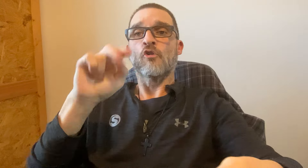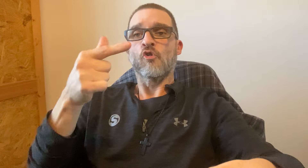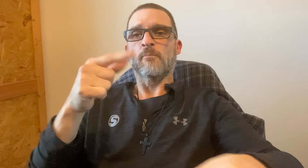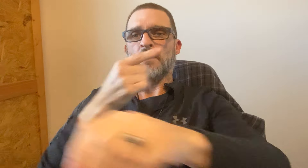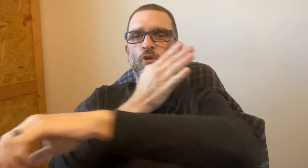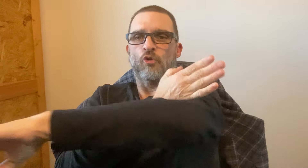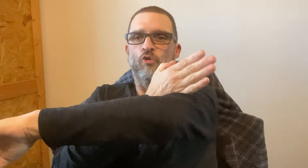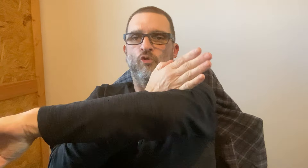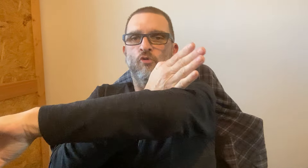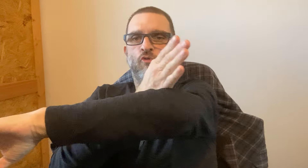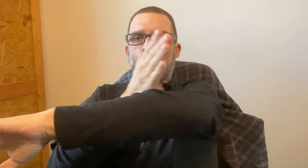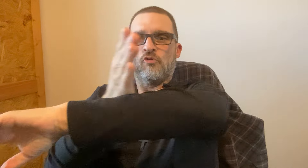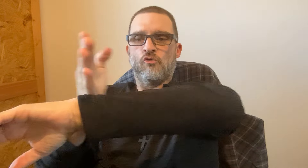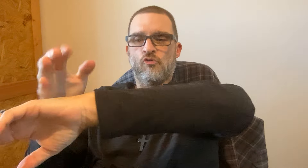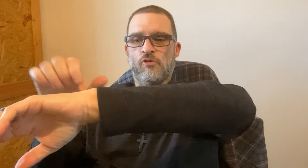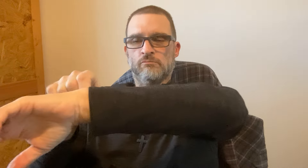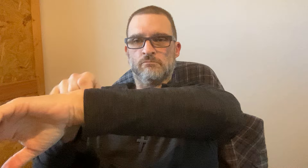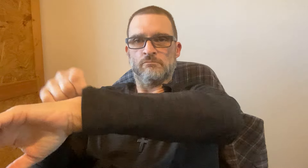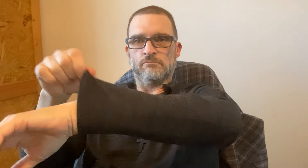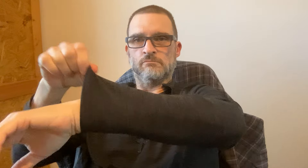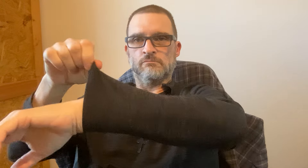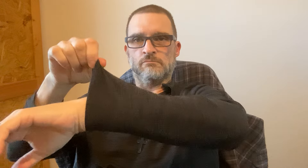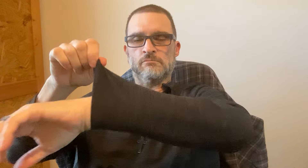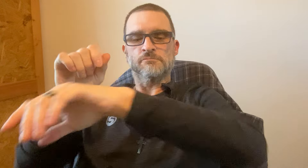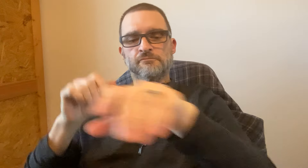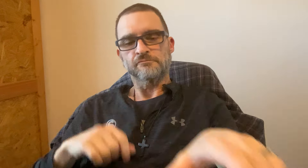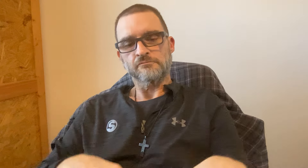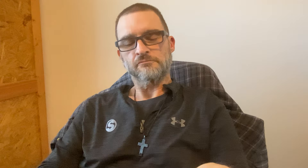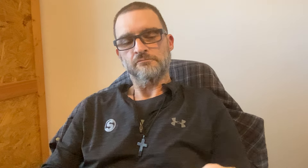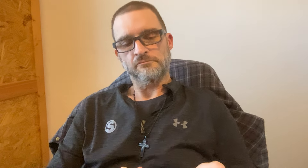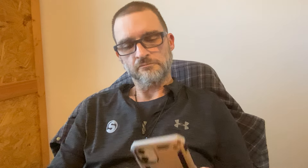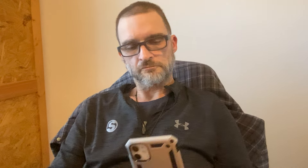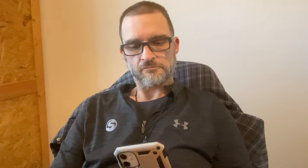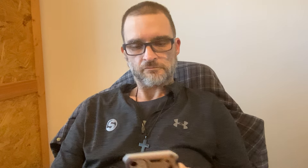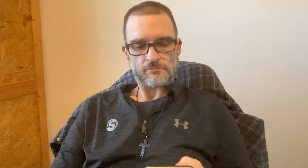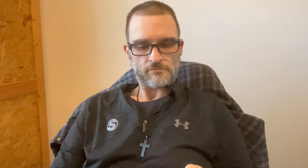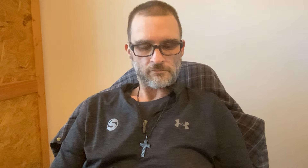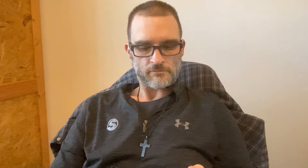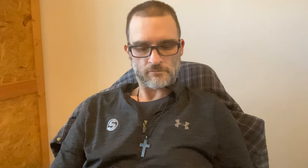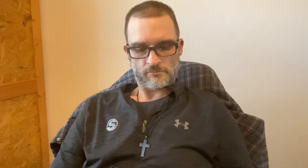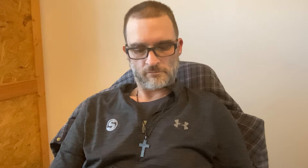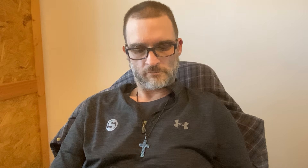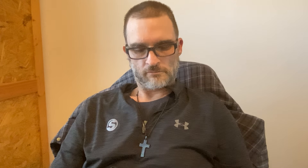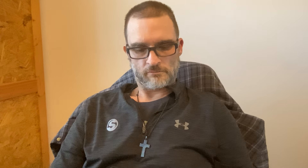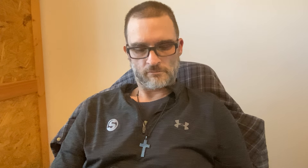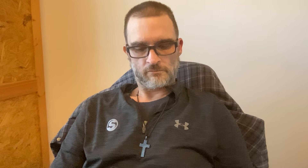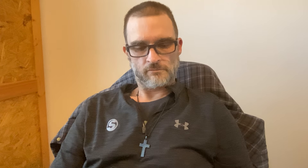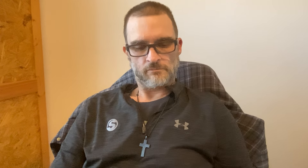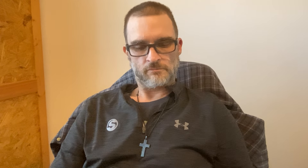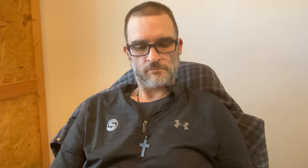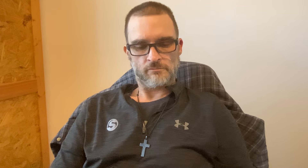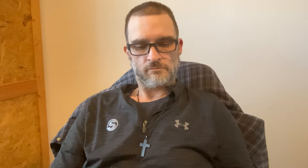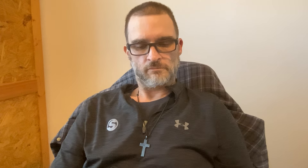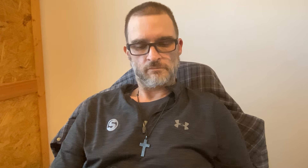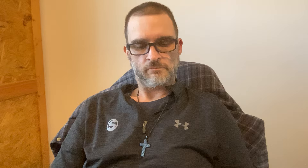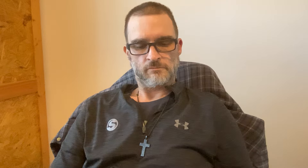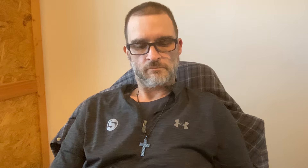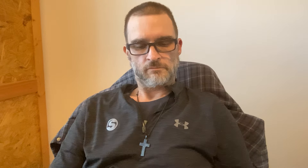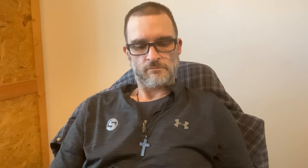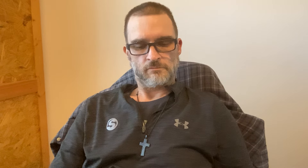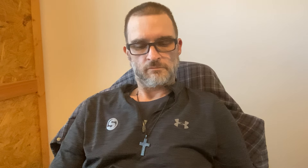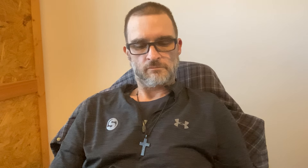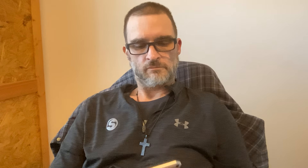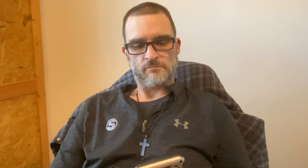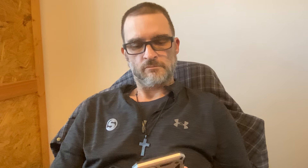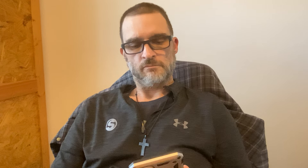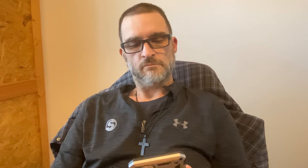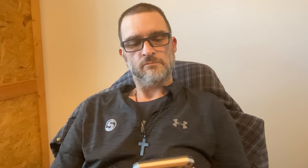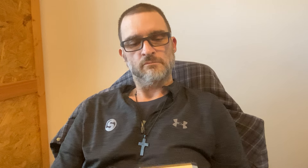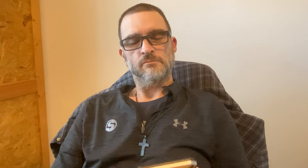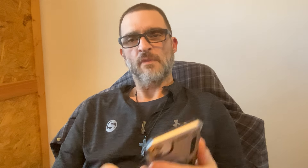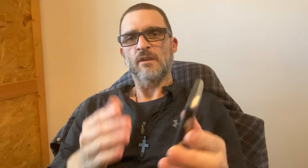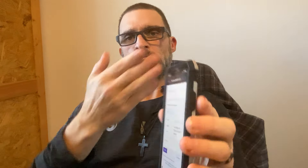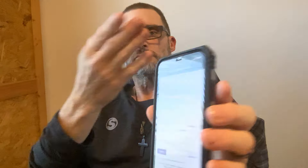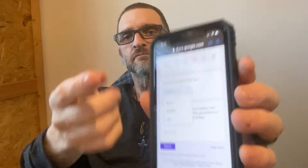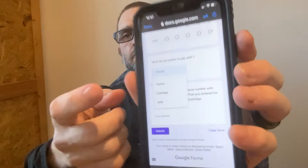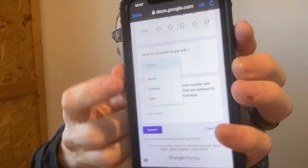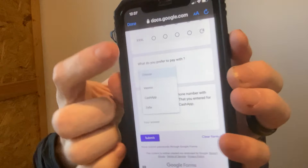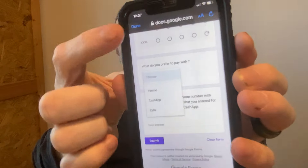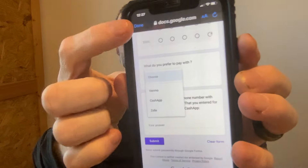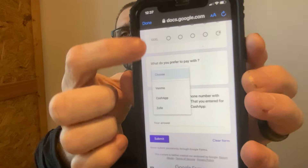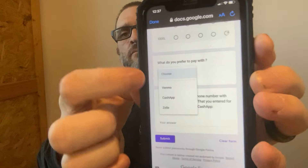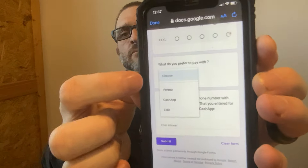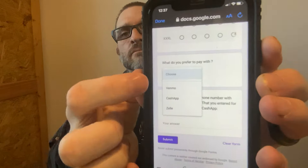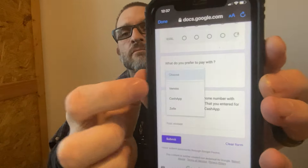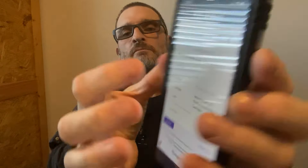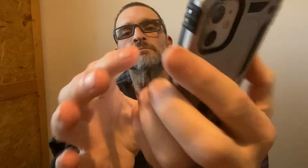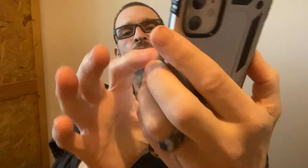It says LONG sleeves - which means they are LONG sleeves.